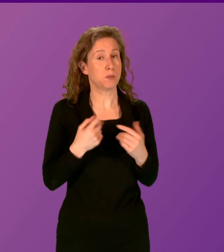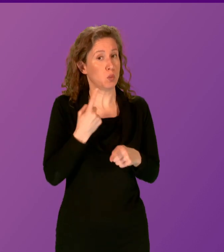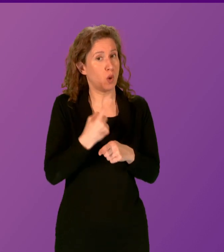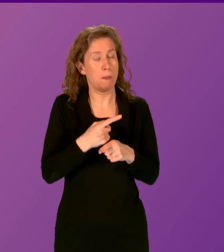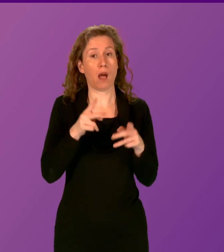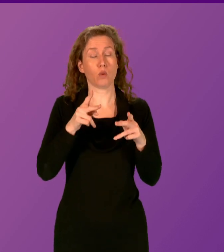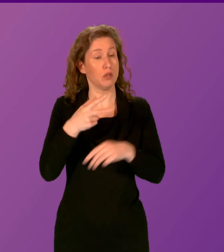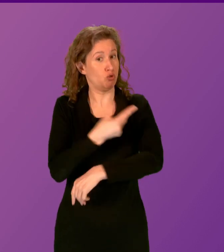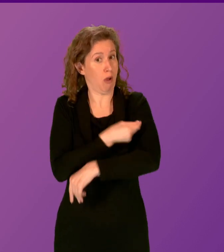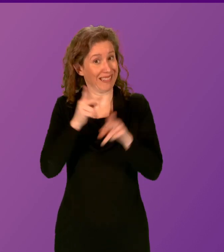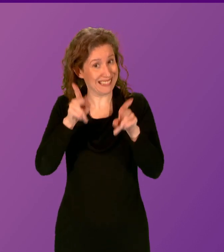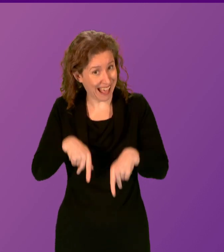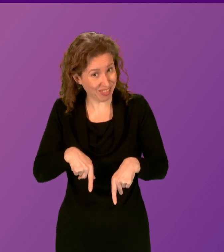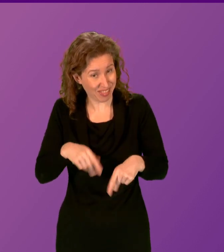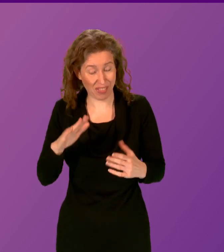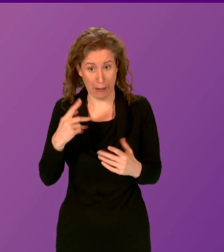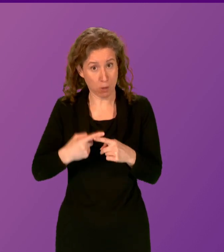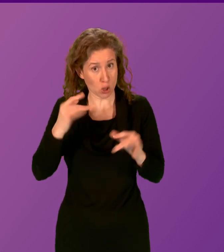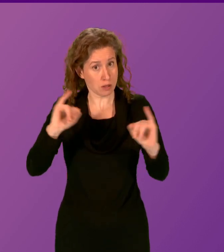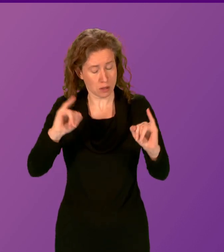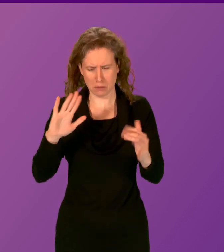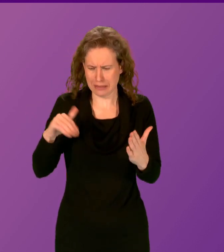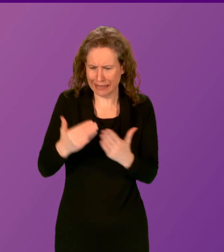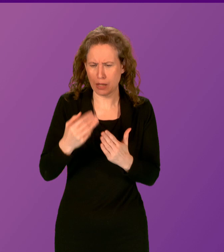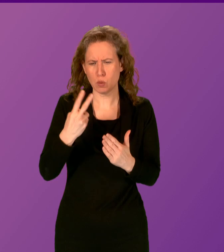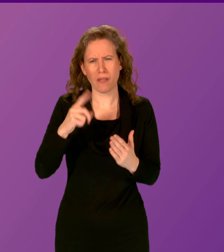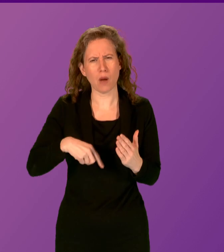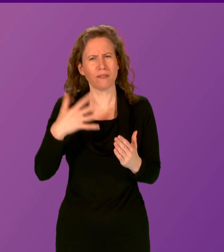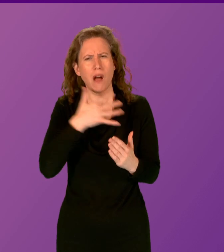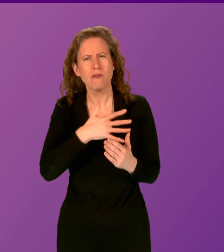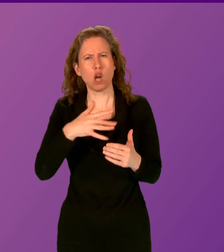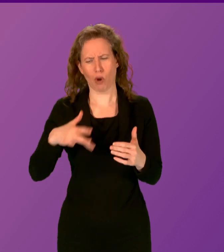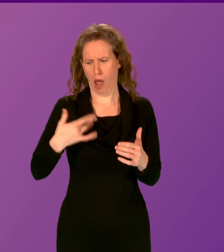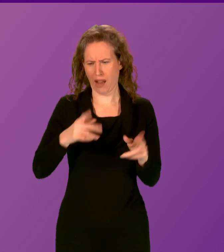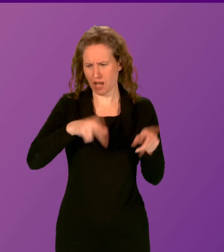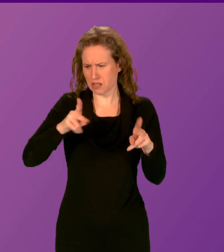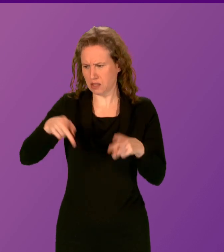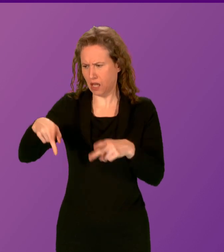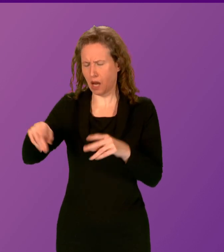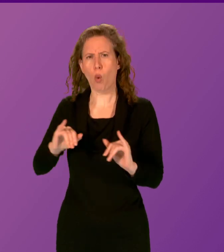a half years ago, more than 5,200 lives have been lost in drug-related deaths—every one